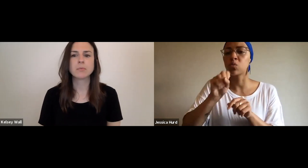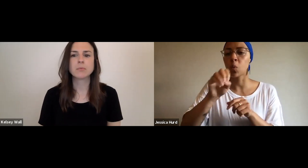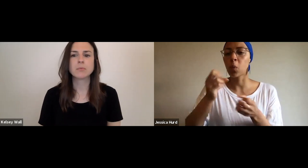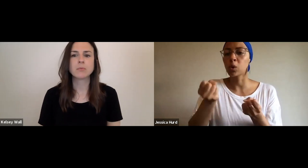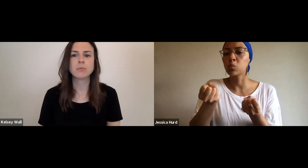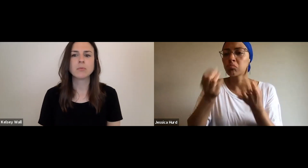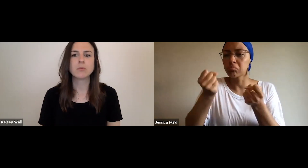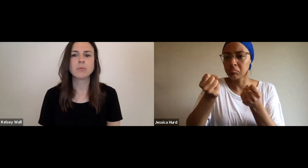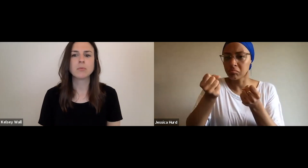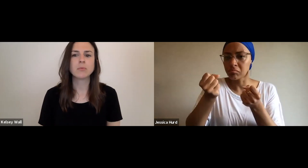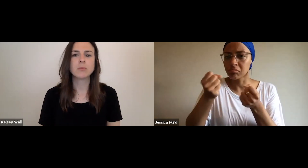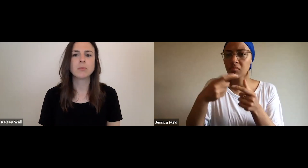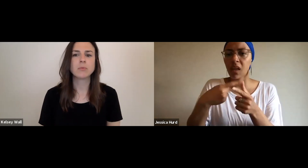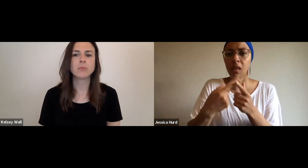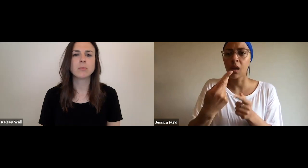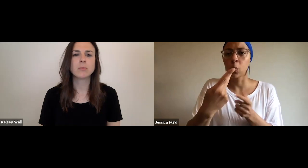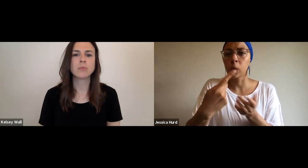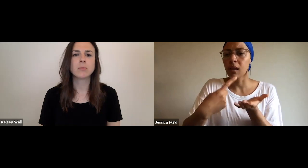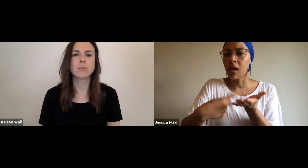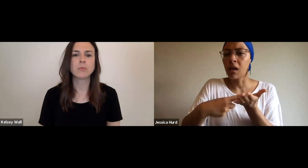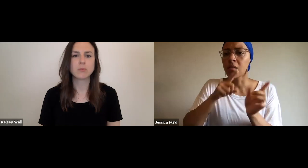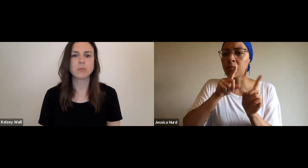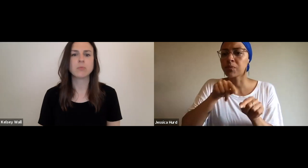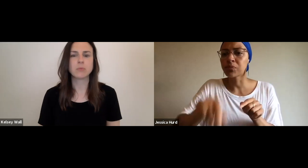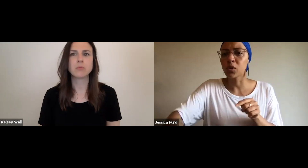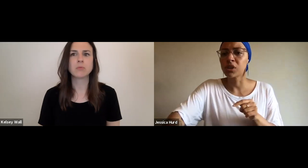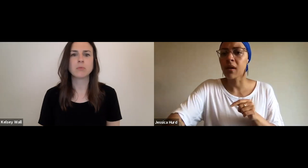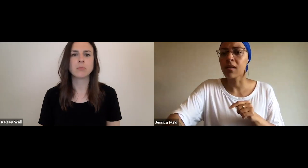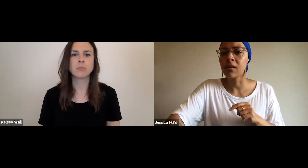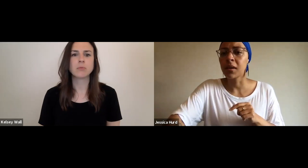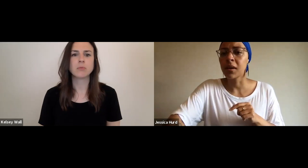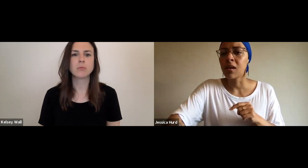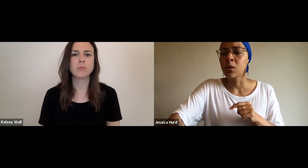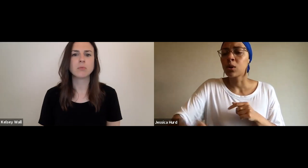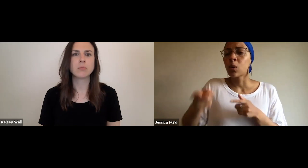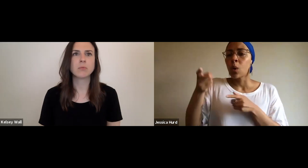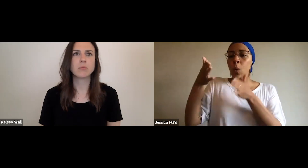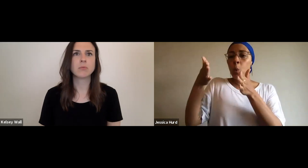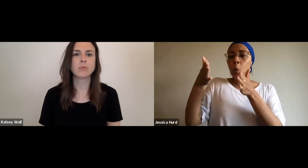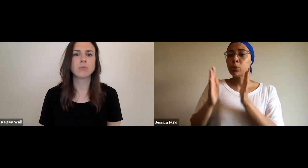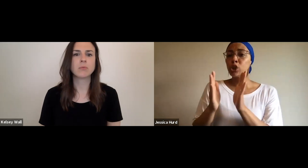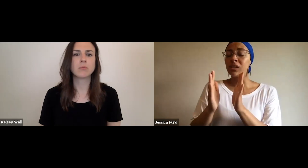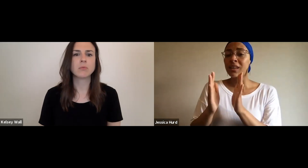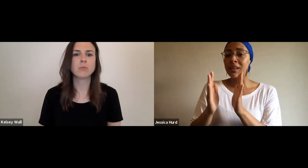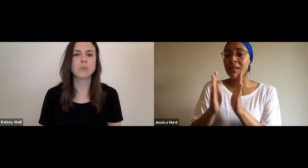OK, so we do have a few questions, so I'll sign what you have written and then we can respond.